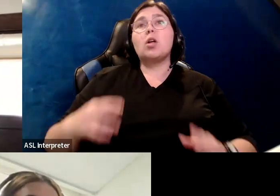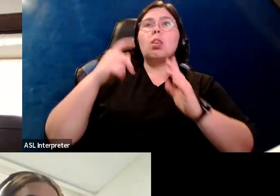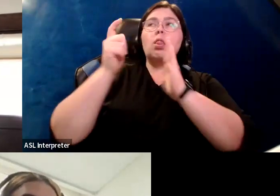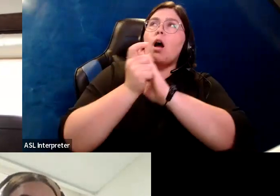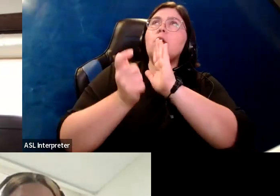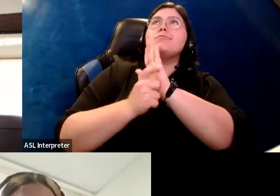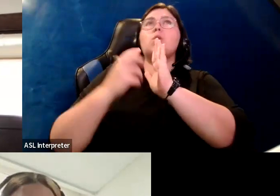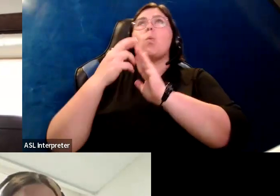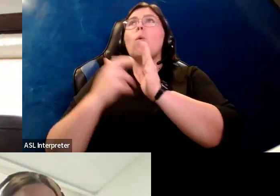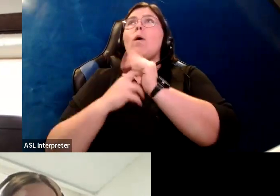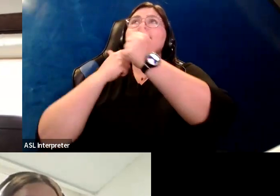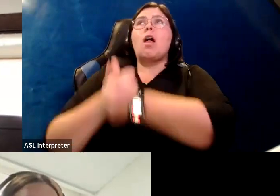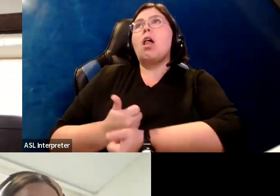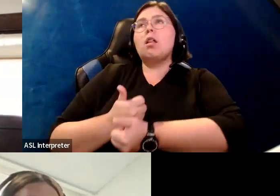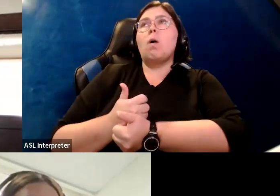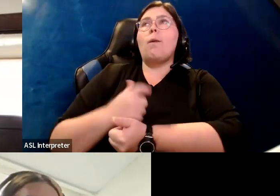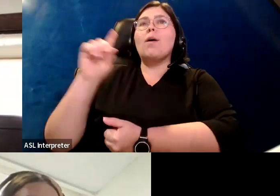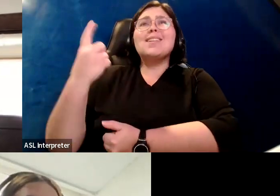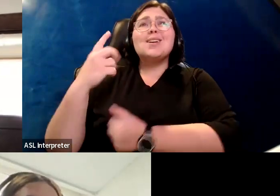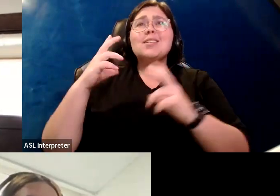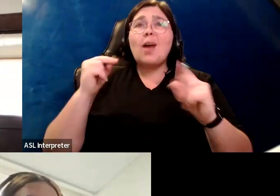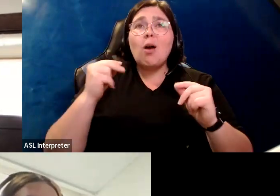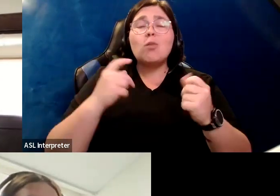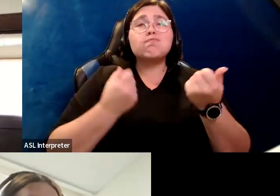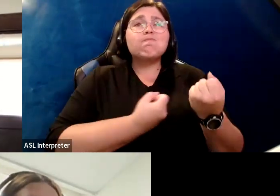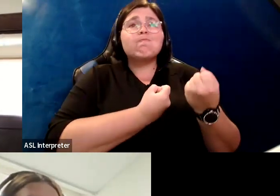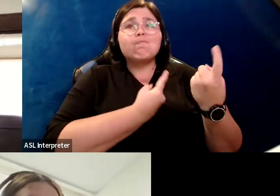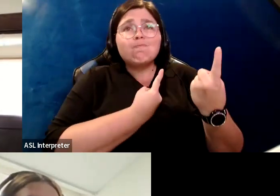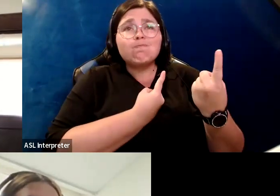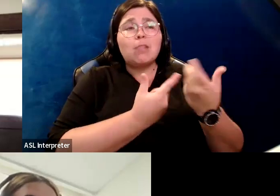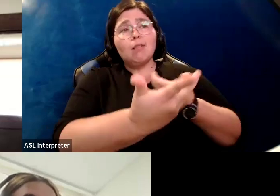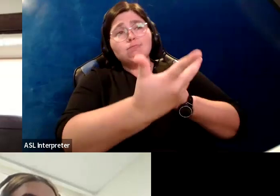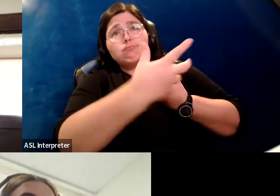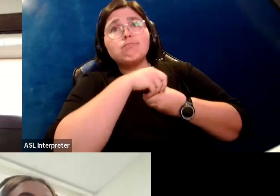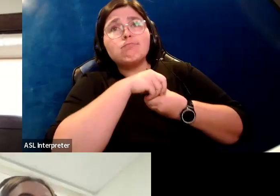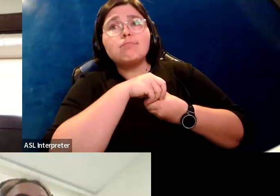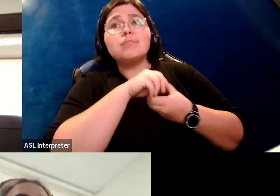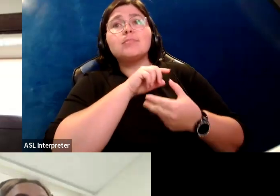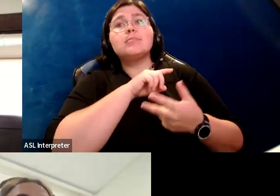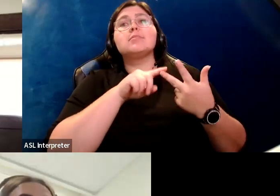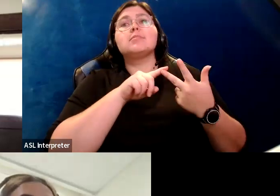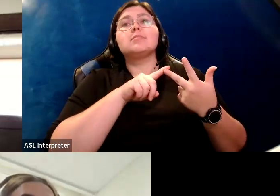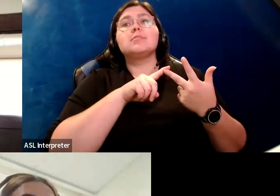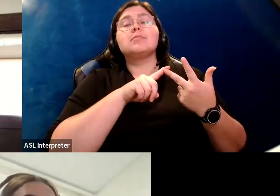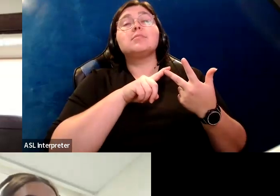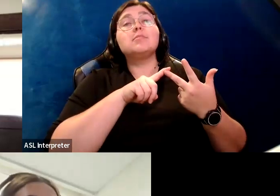It's about empathy, inclusivity, and the fundamental belief